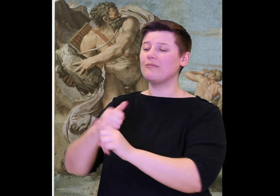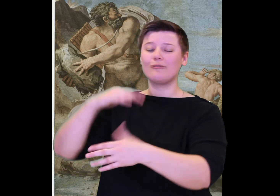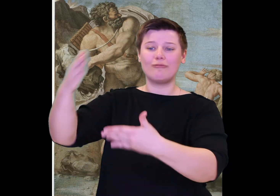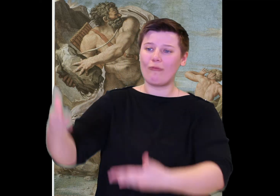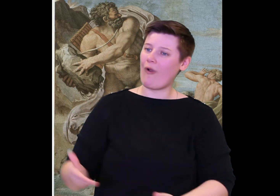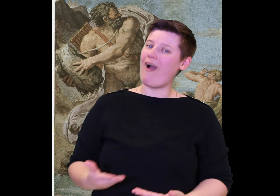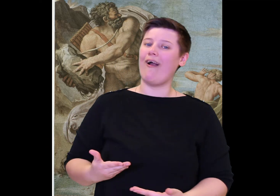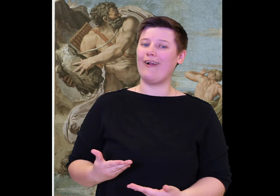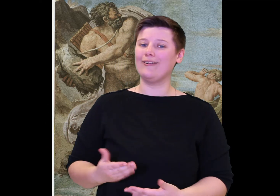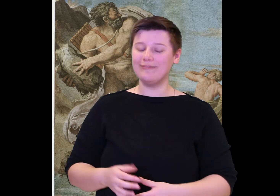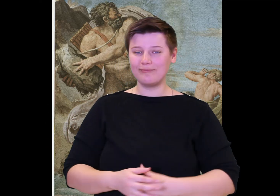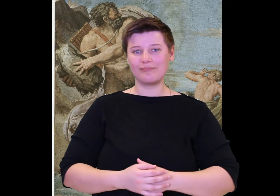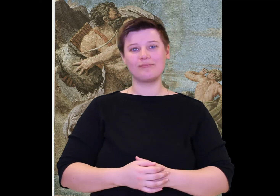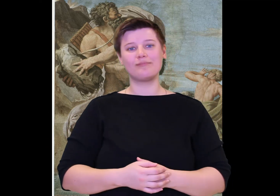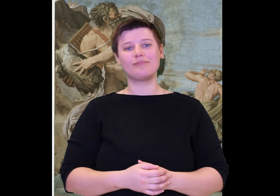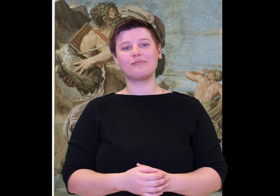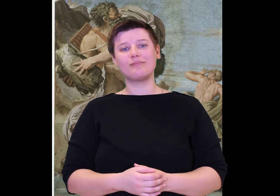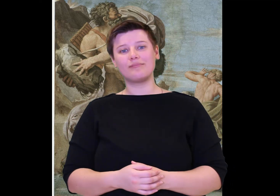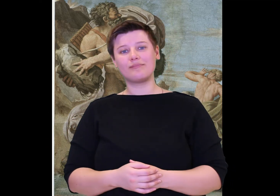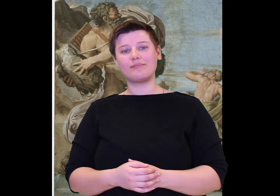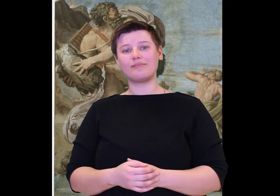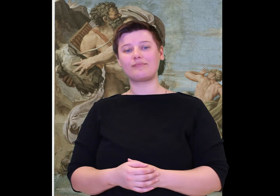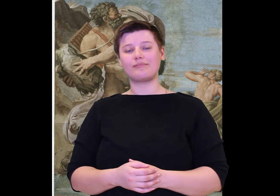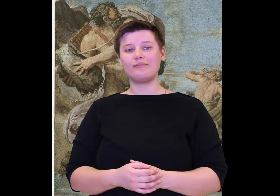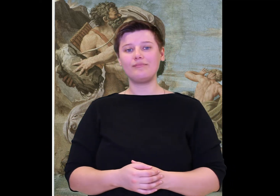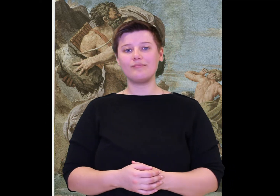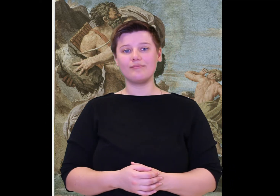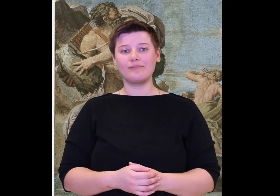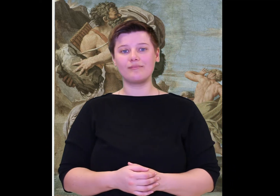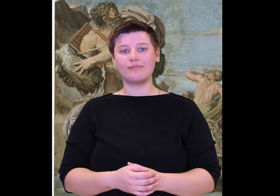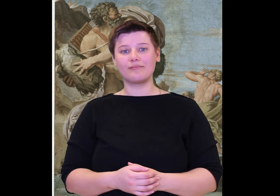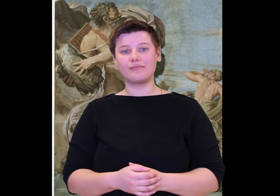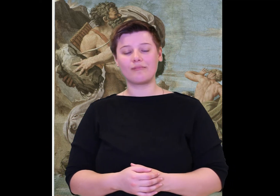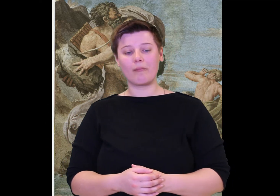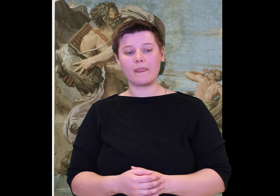glad to survive, but grieving for our friends.